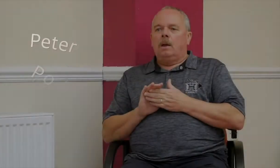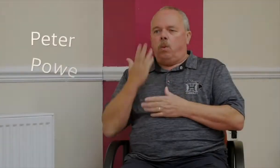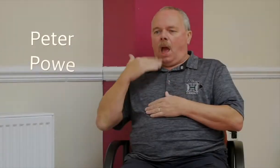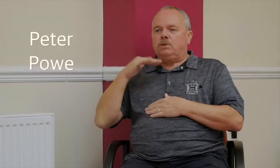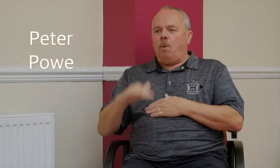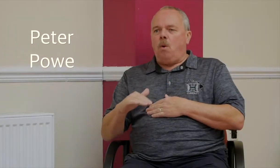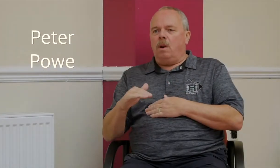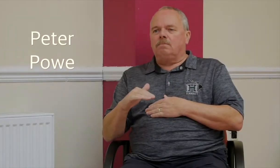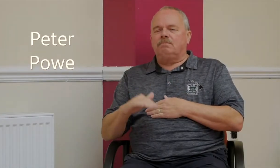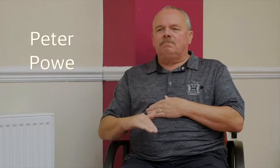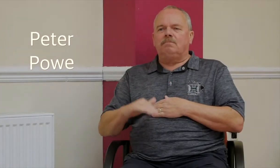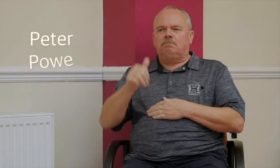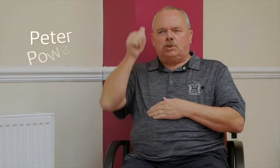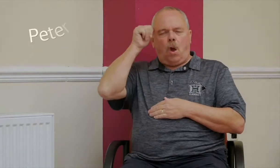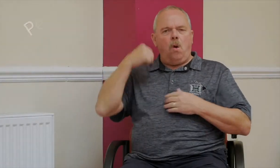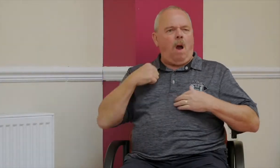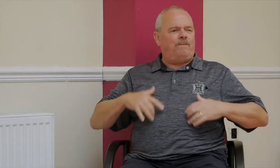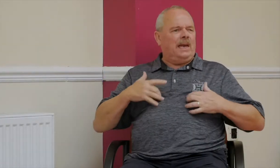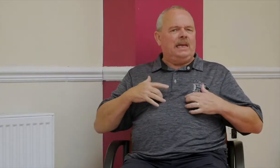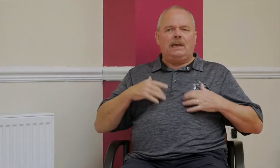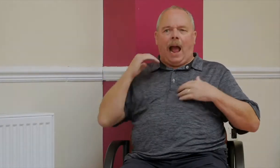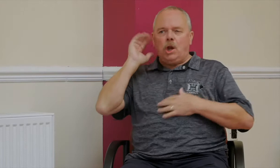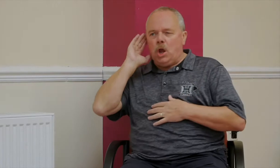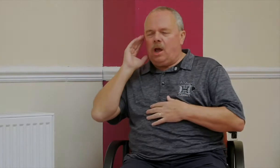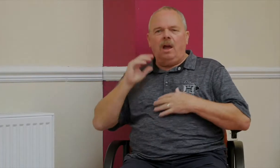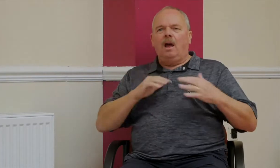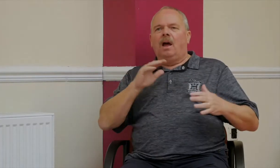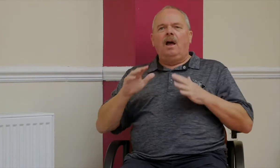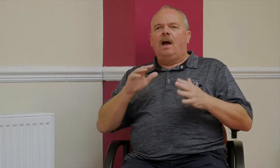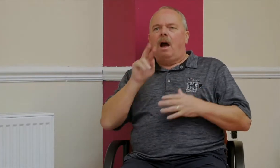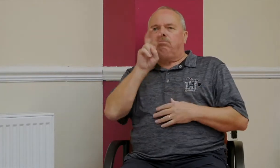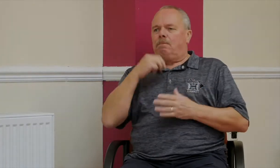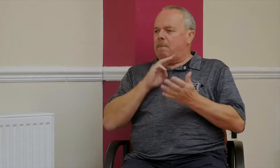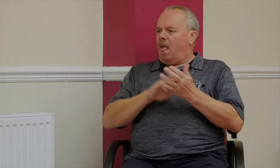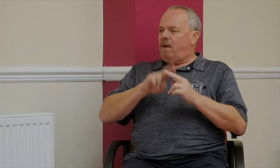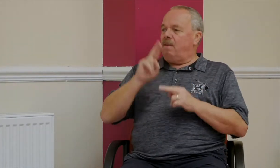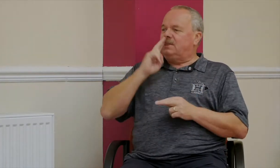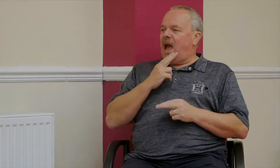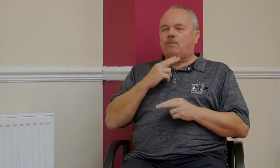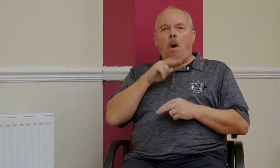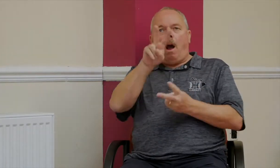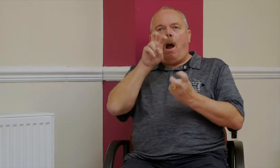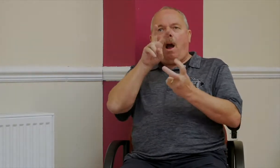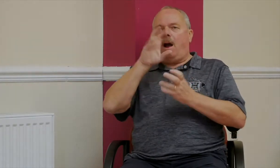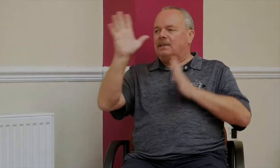When I was small, I knew what I was feeling. I couldn't hear. I would watch my parents, they were deaf,